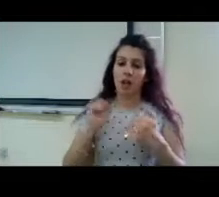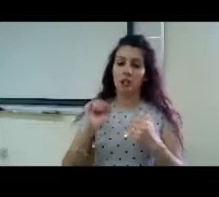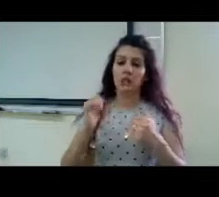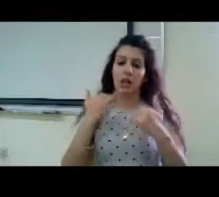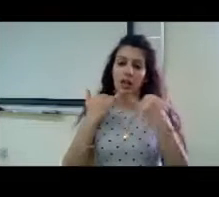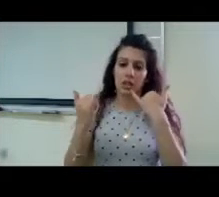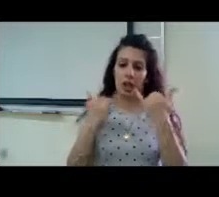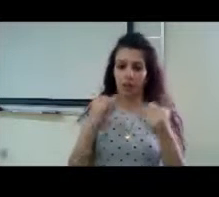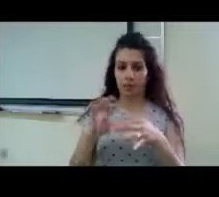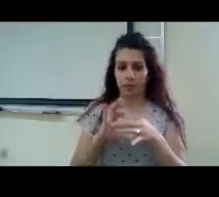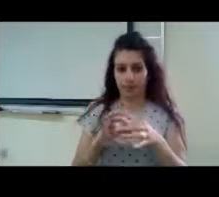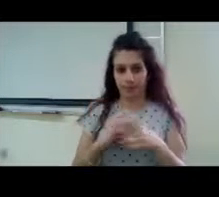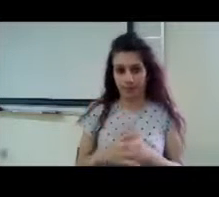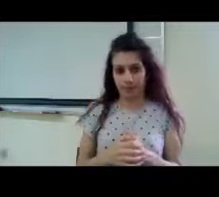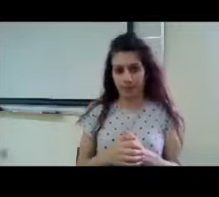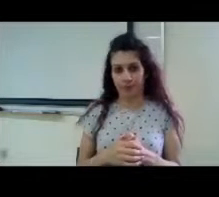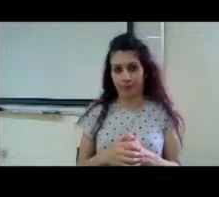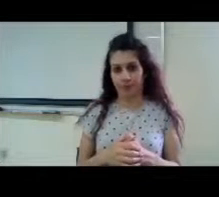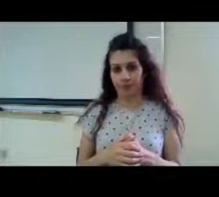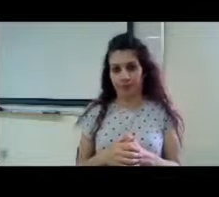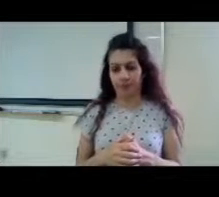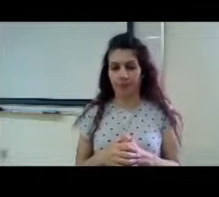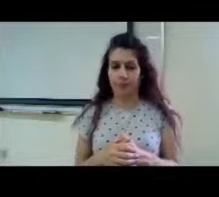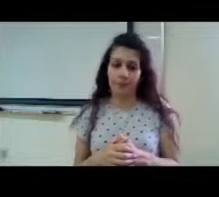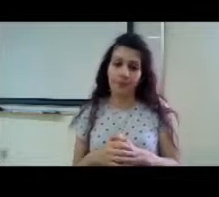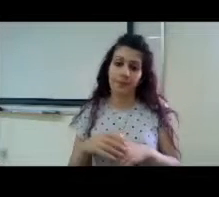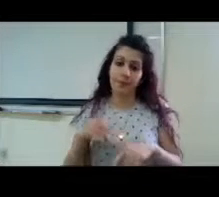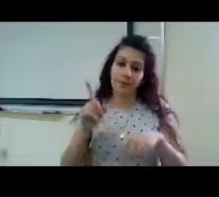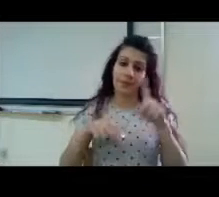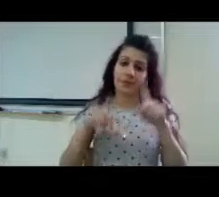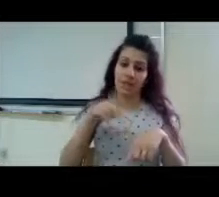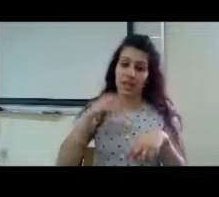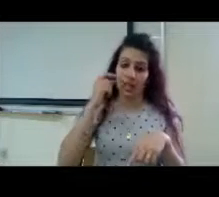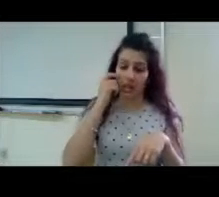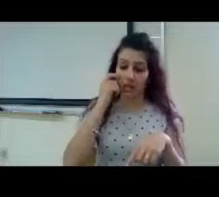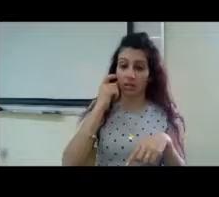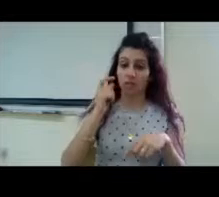the alignment of digital resources to curricular standards immediately in